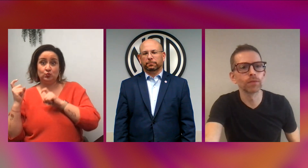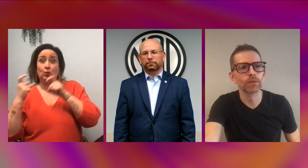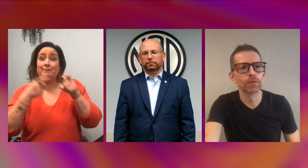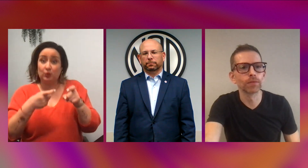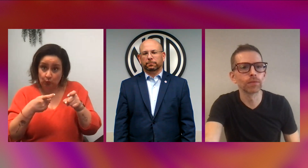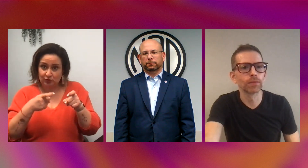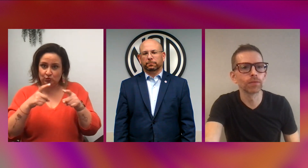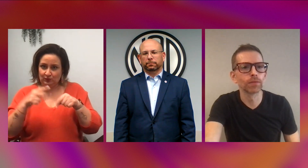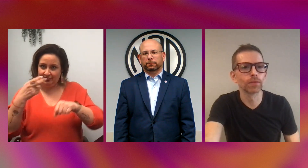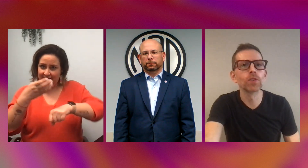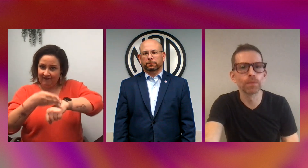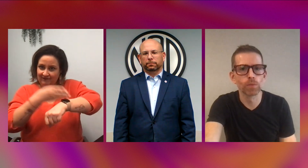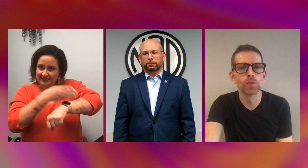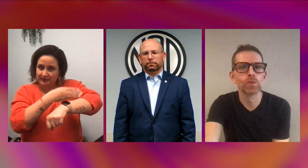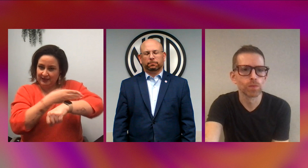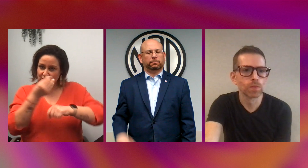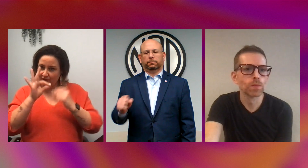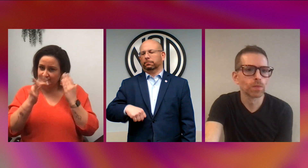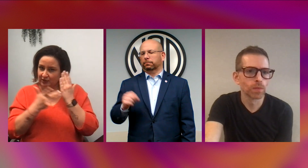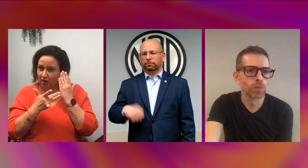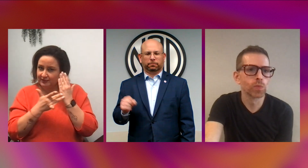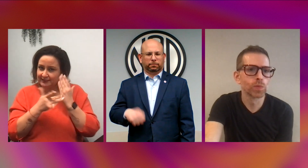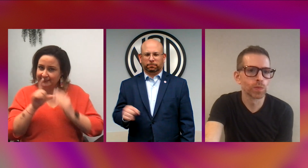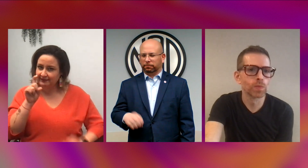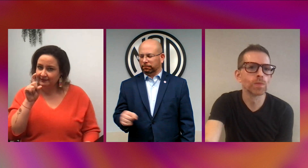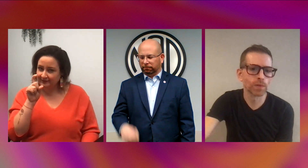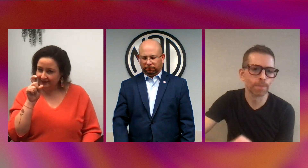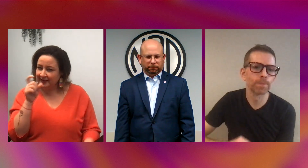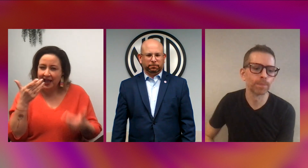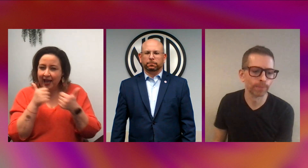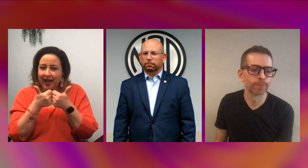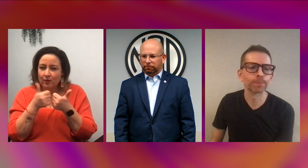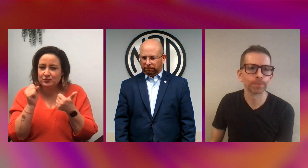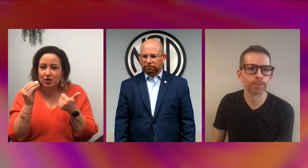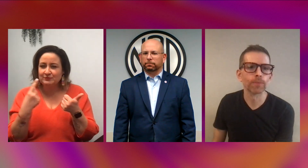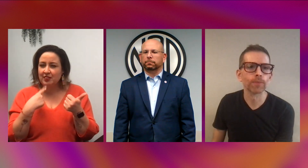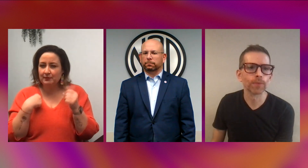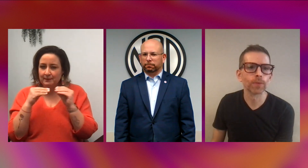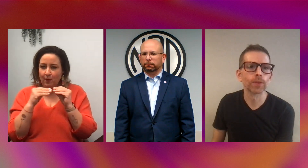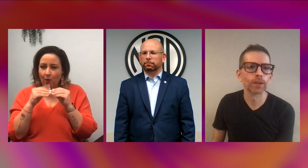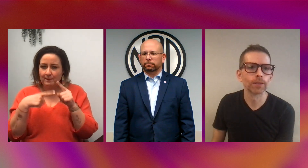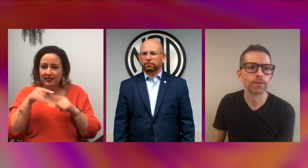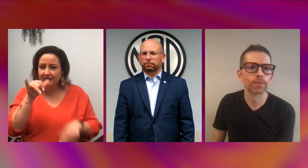but I'm wondering how can deaf users contribute to better technology and have